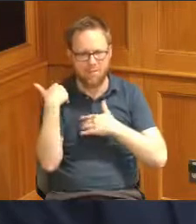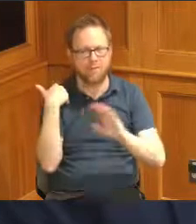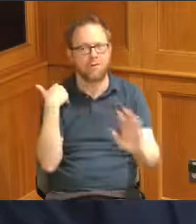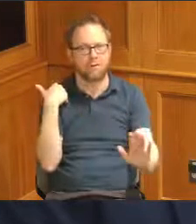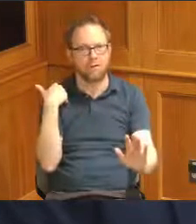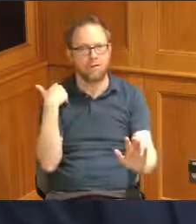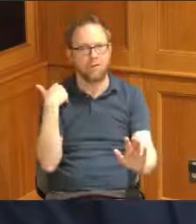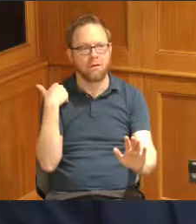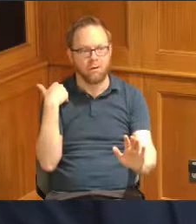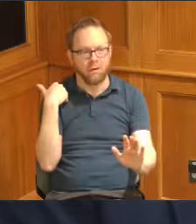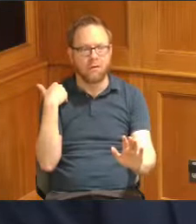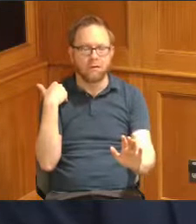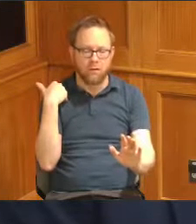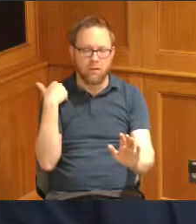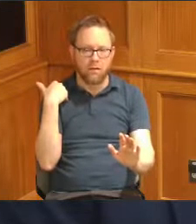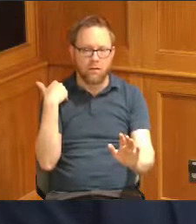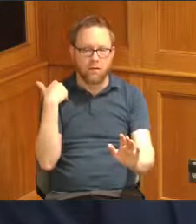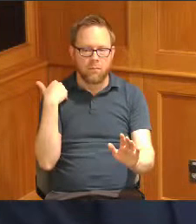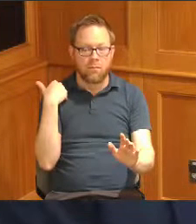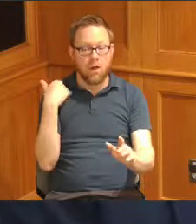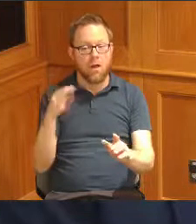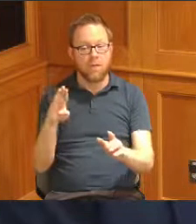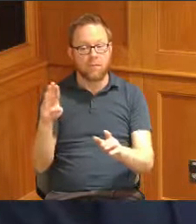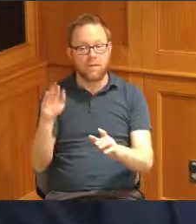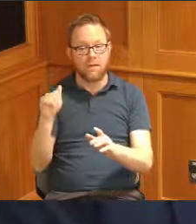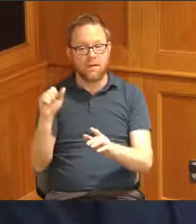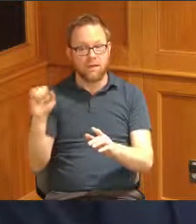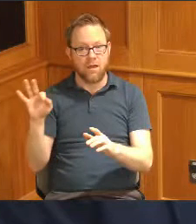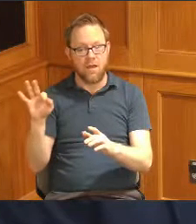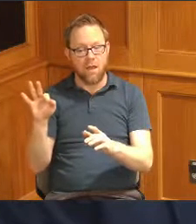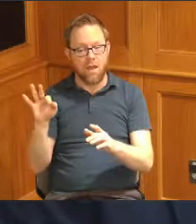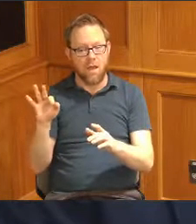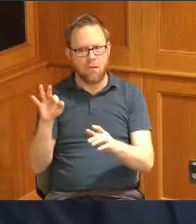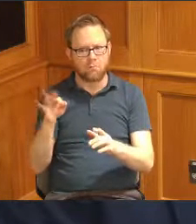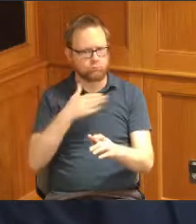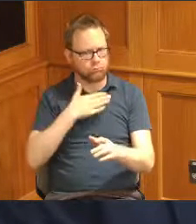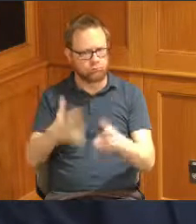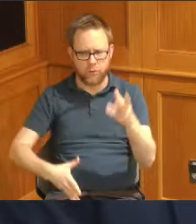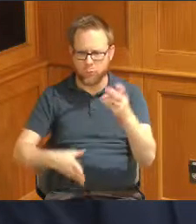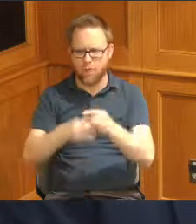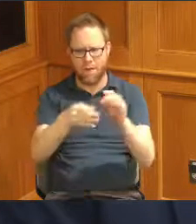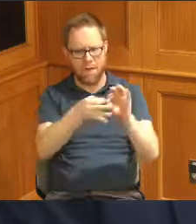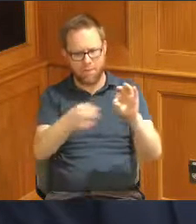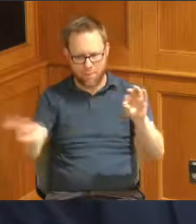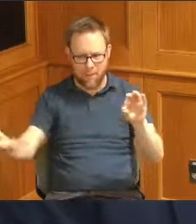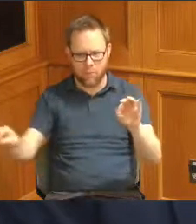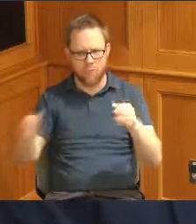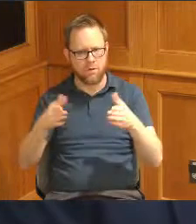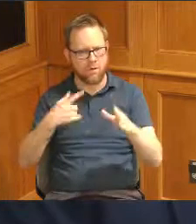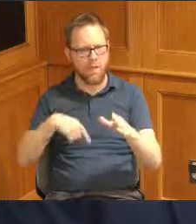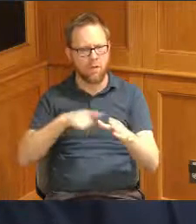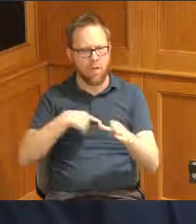were hap or they were generous enough to expand the language so that we can say to the residents